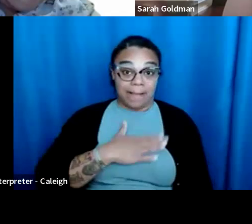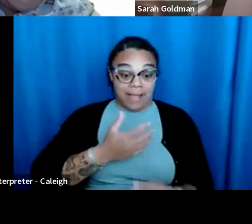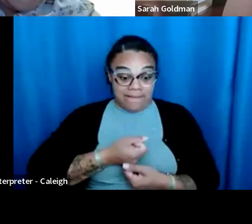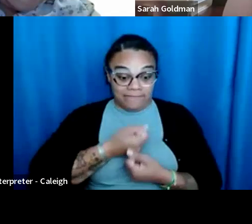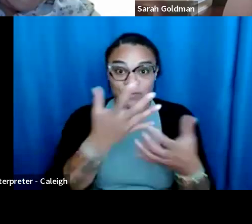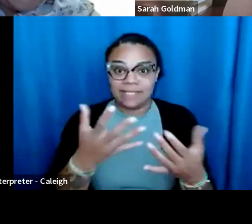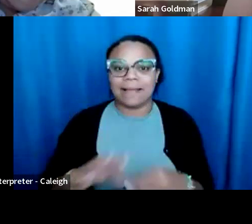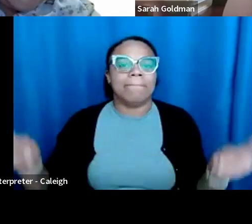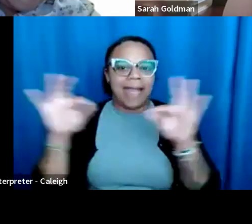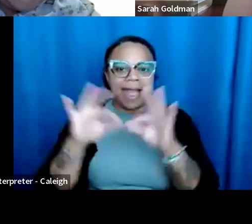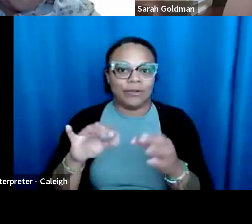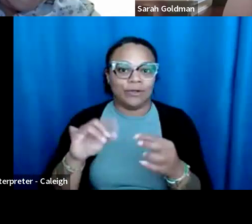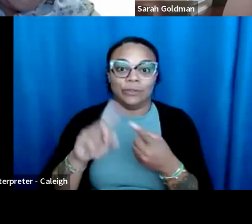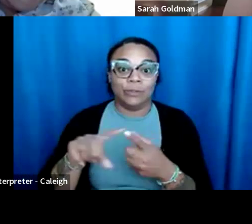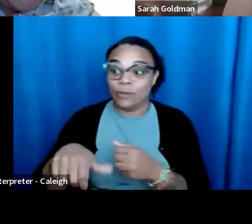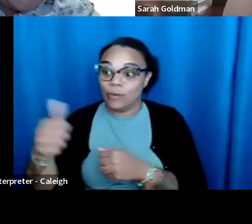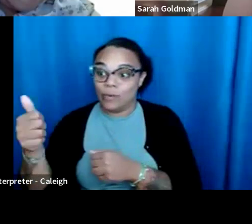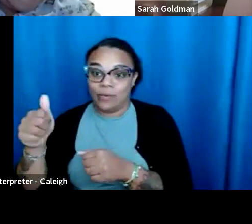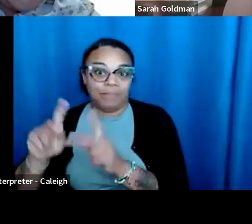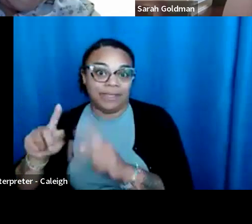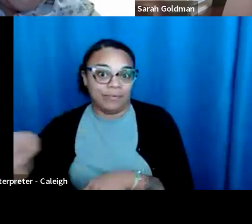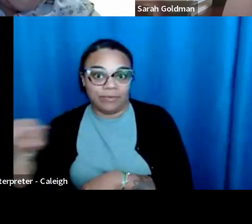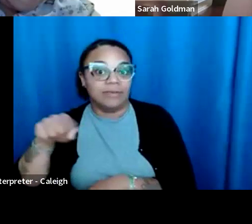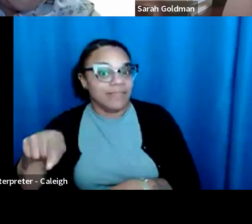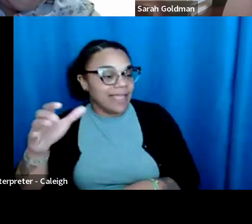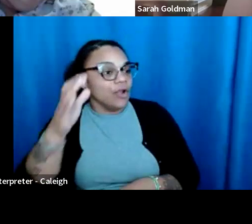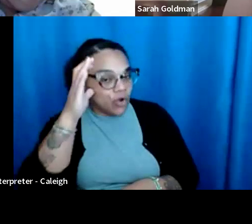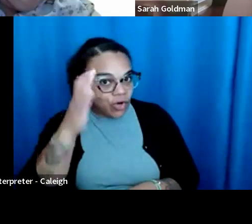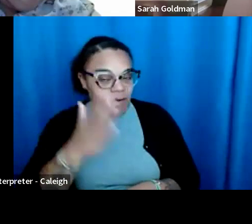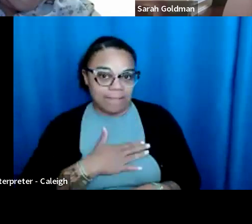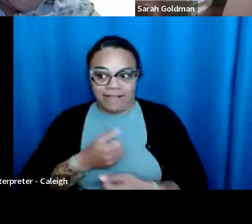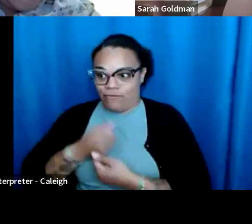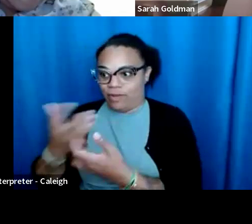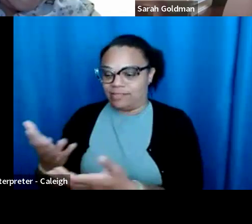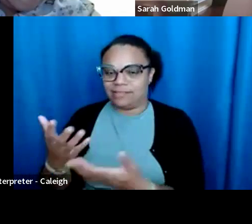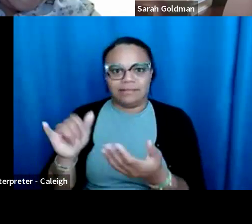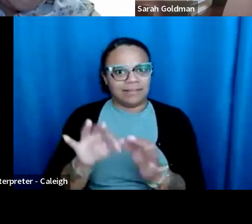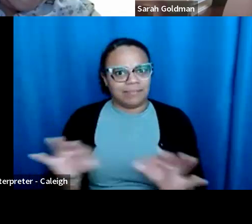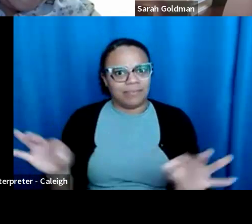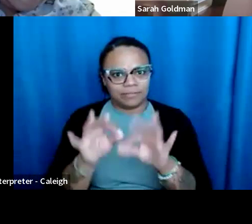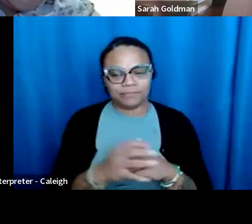that somebody heard my voice, is a big deal. That it wasn't just...